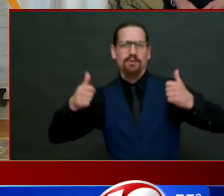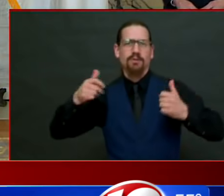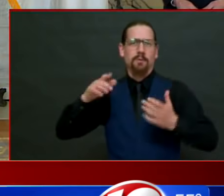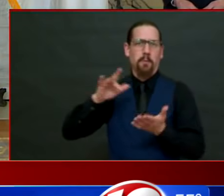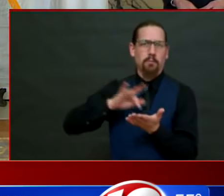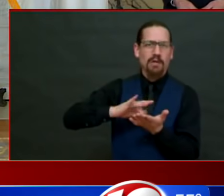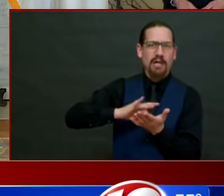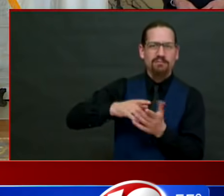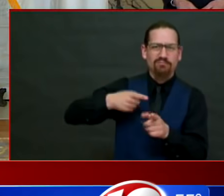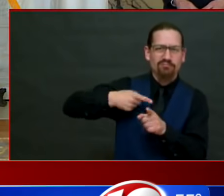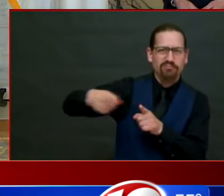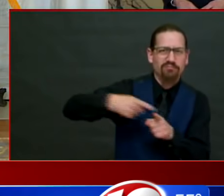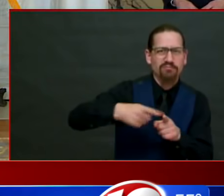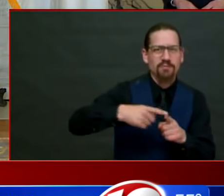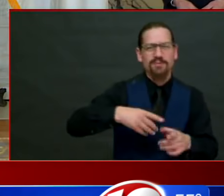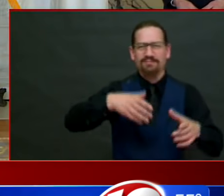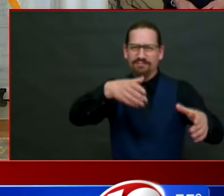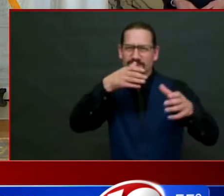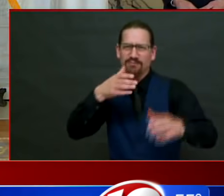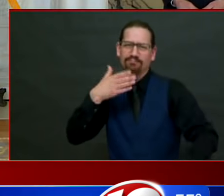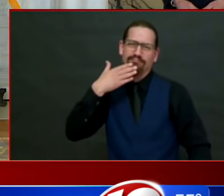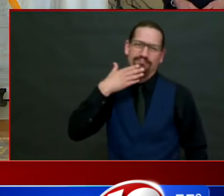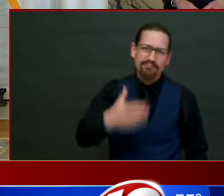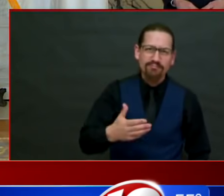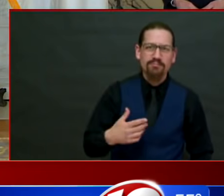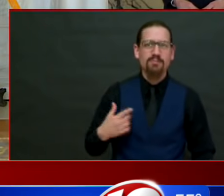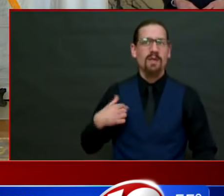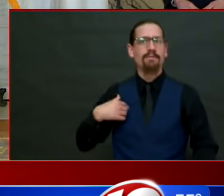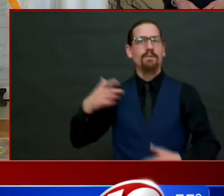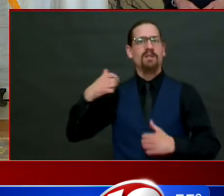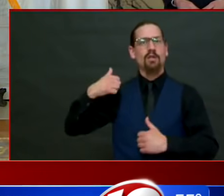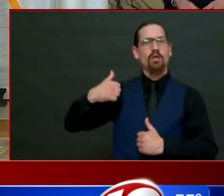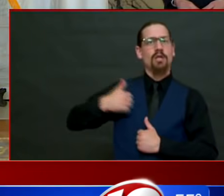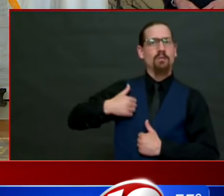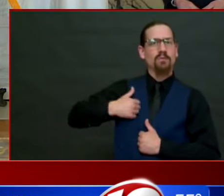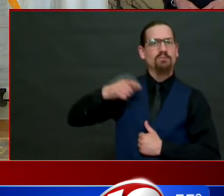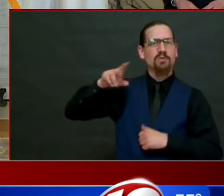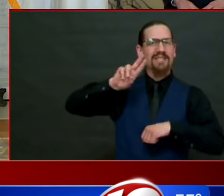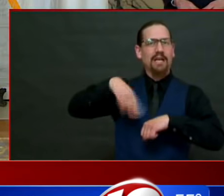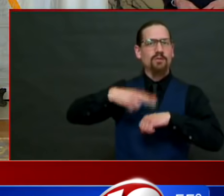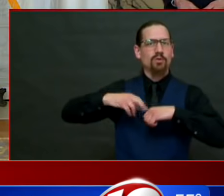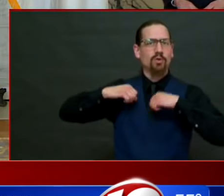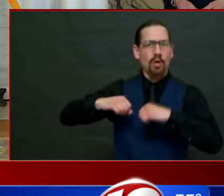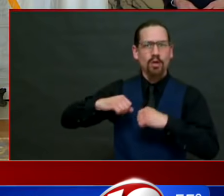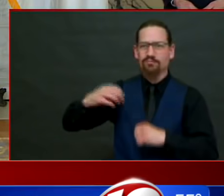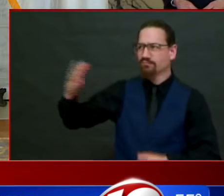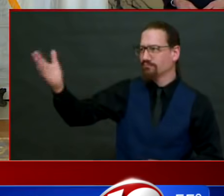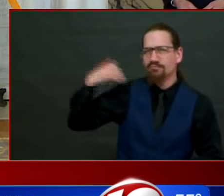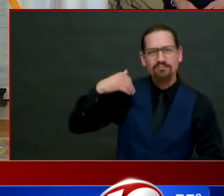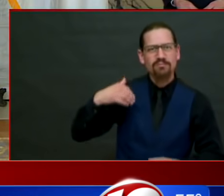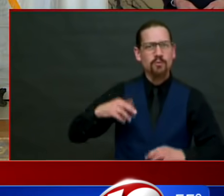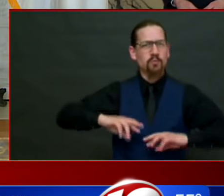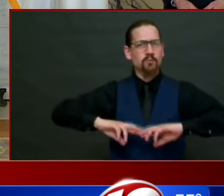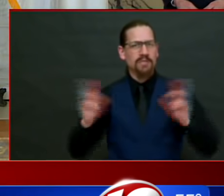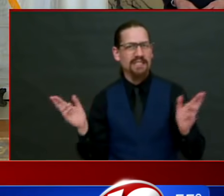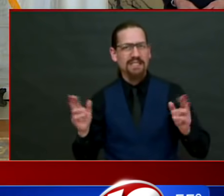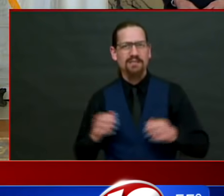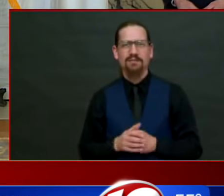IT. WE'RE DEPLOYING STATE EMPLOYEES WHOSE JOBS HAVE SLOWED DOWN.